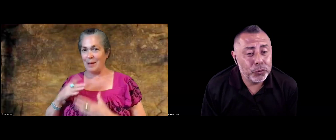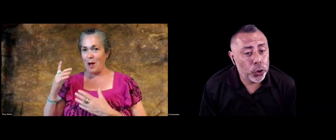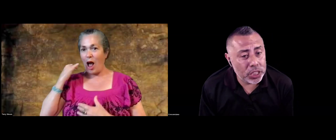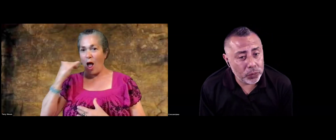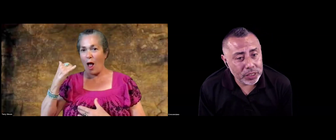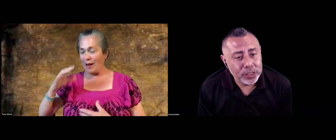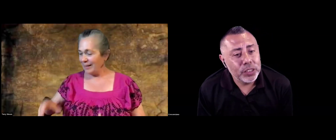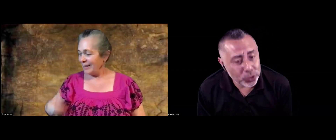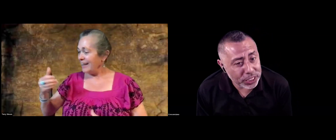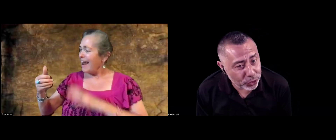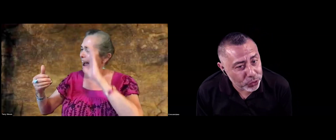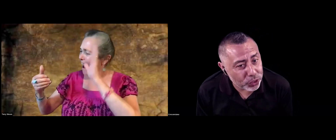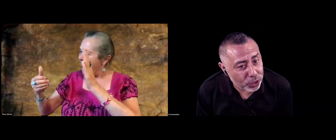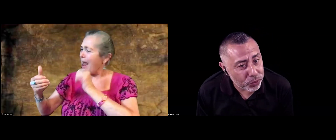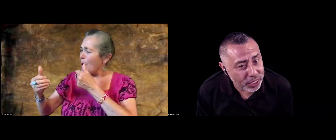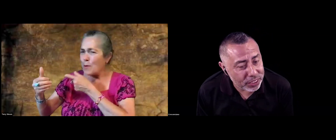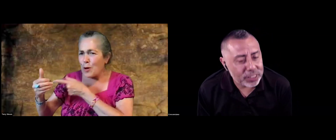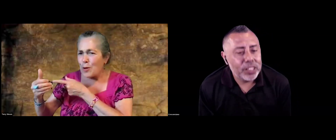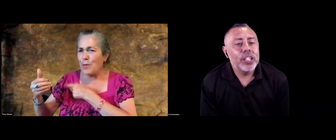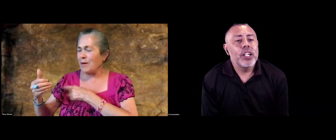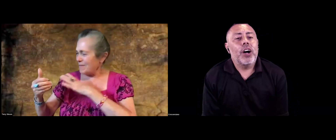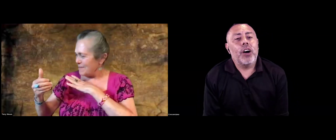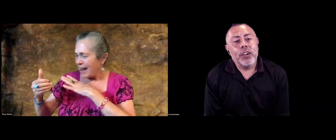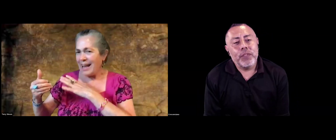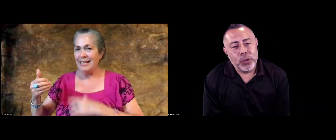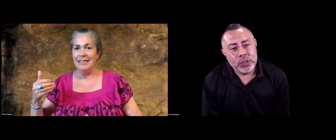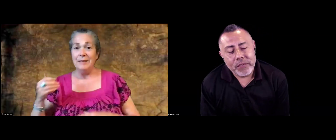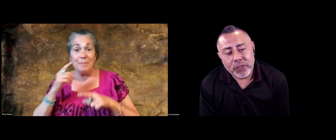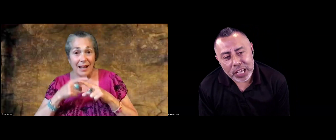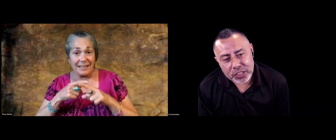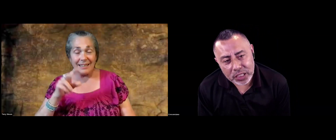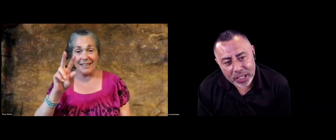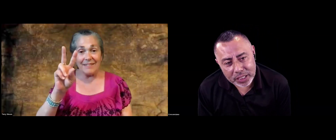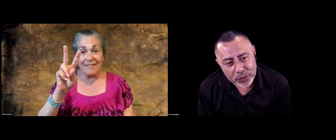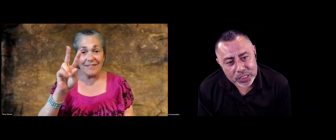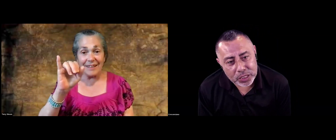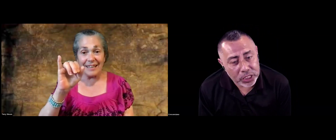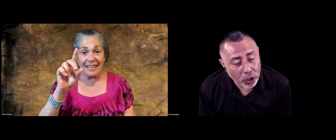If you're hearing, you can hear your alarm, right? Our phones have a flashing light.